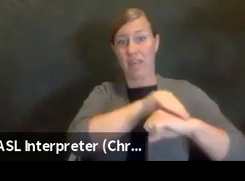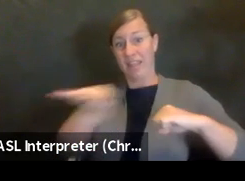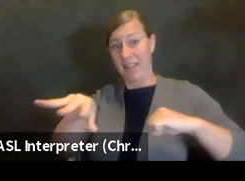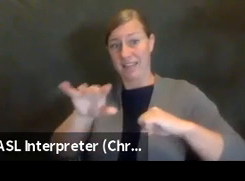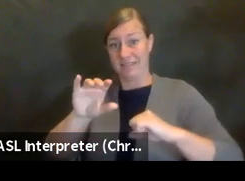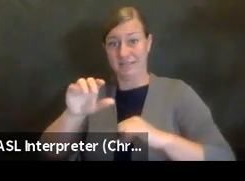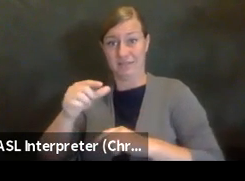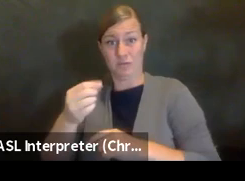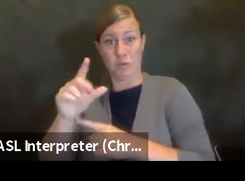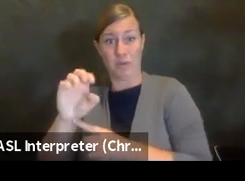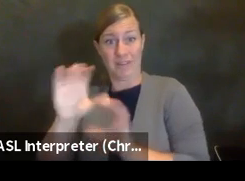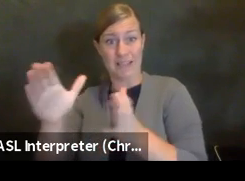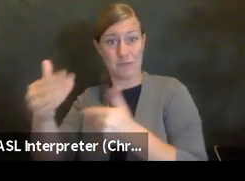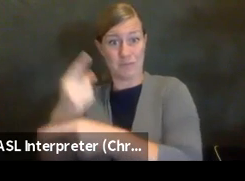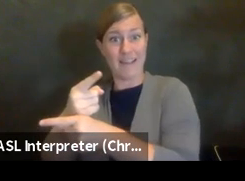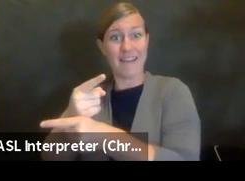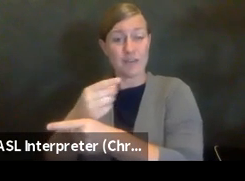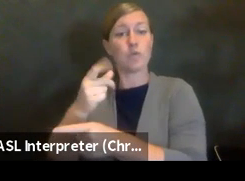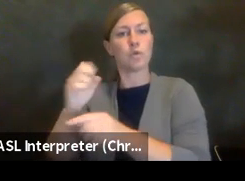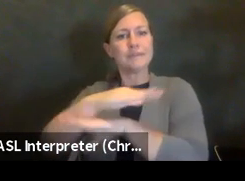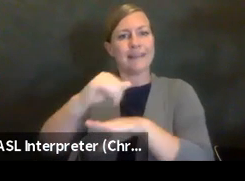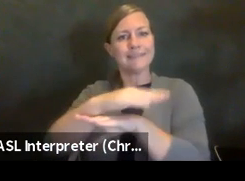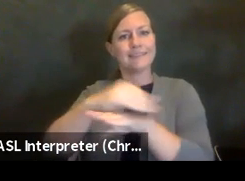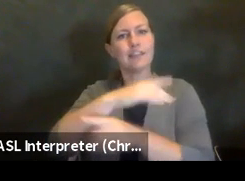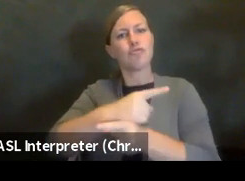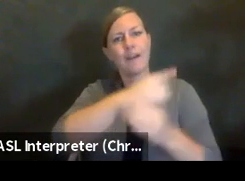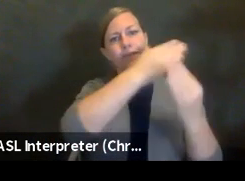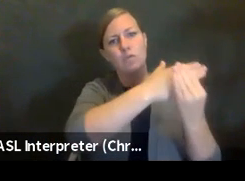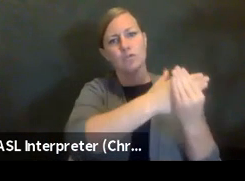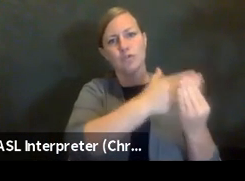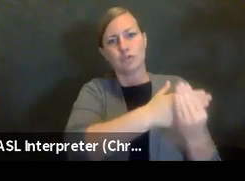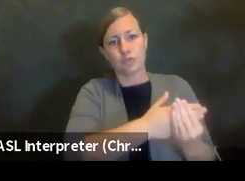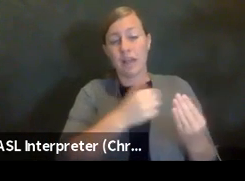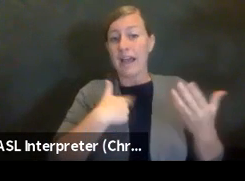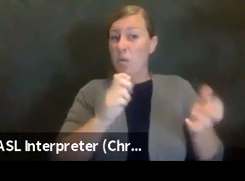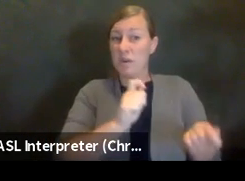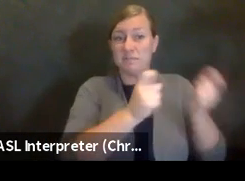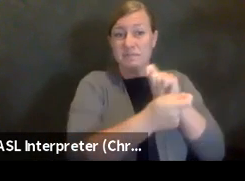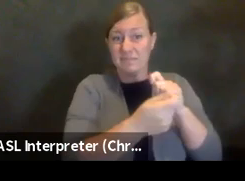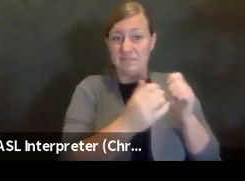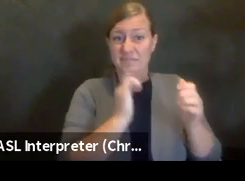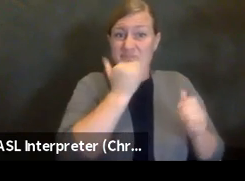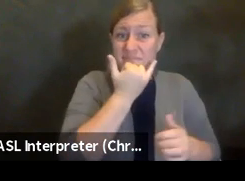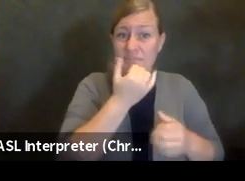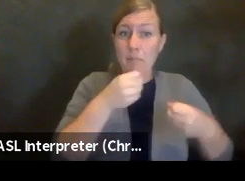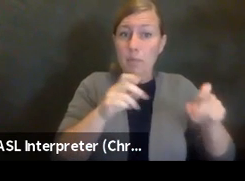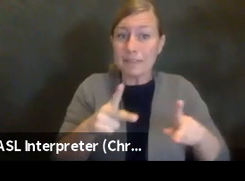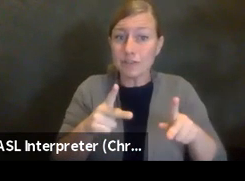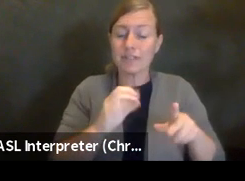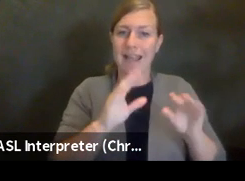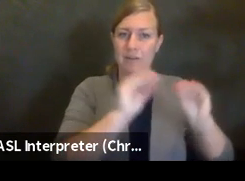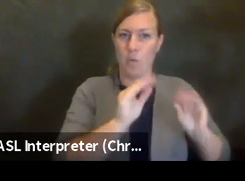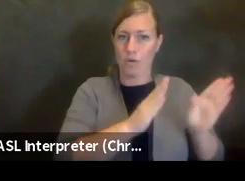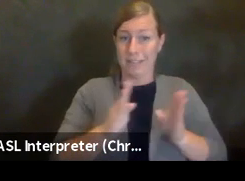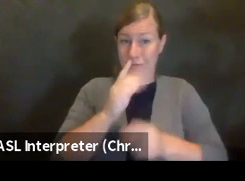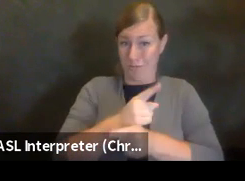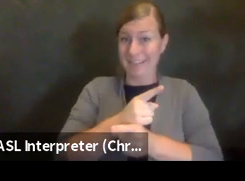Jeff Crawford: sending the stuff to the right folders and I don't want to mess it up or for permissions and I don't want to mess up the organization that's what you're saying in the classroom part.